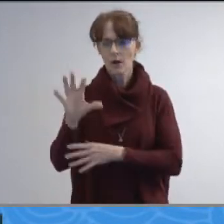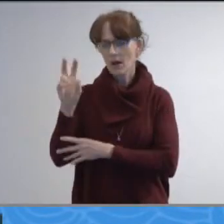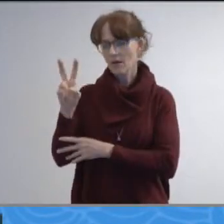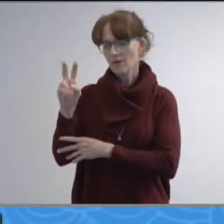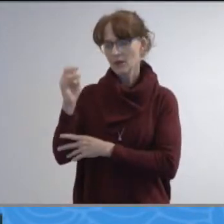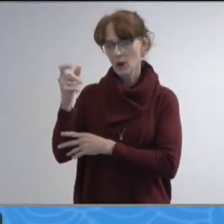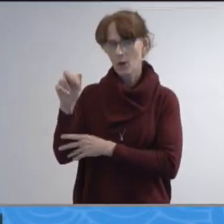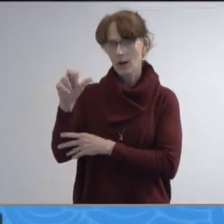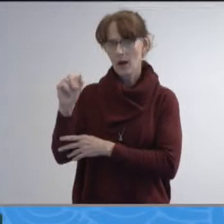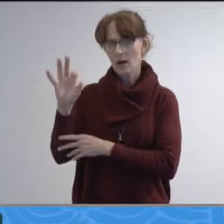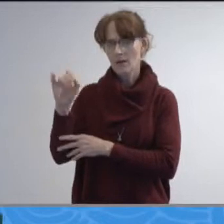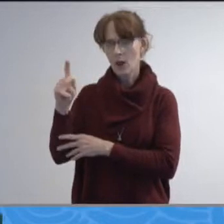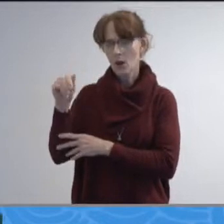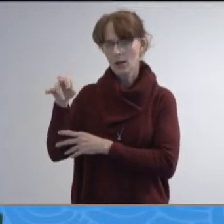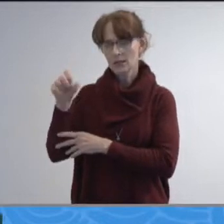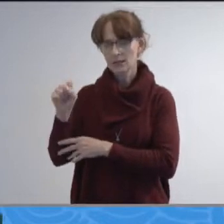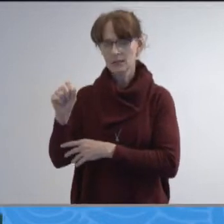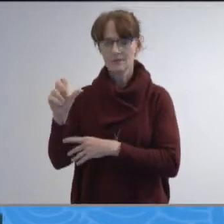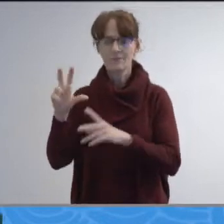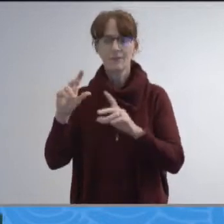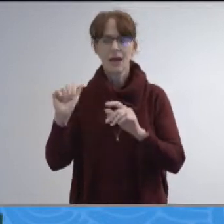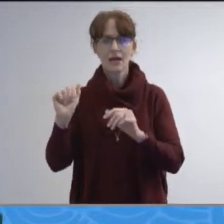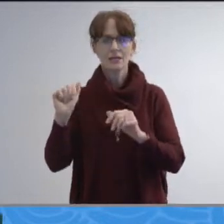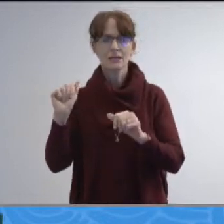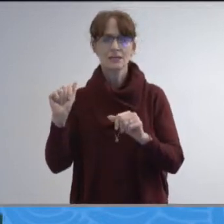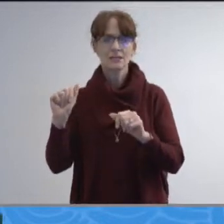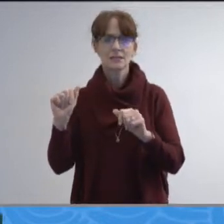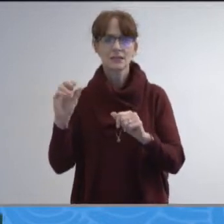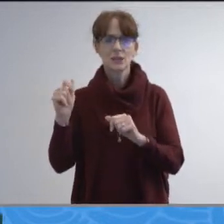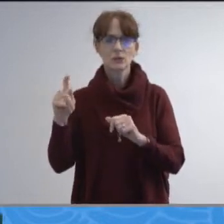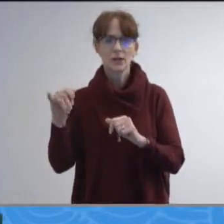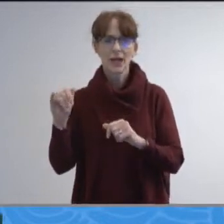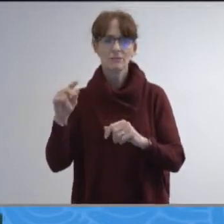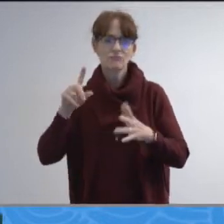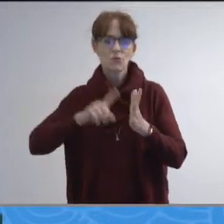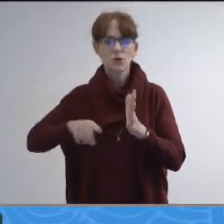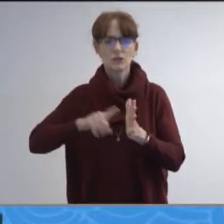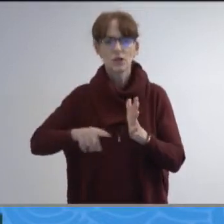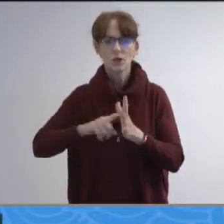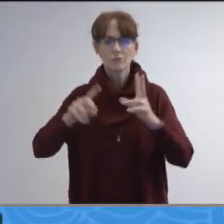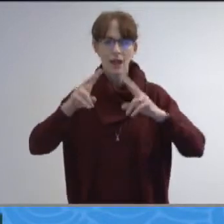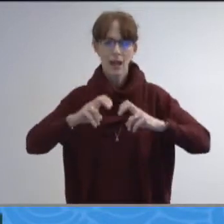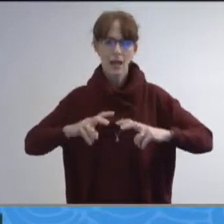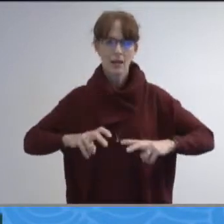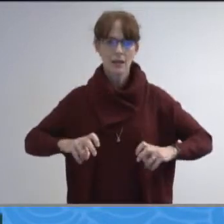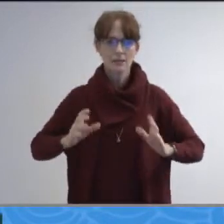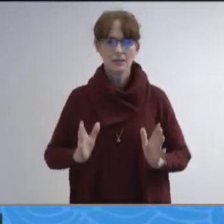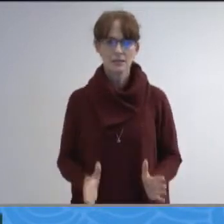who is our Associate Research Adolescence. And she has been very, all of us have been kind of working hard